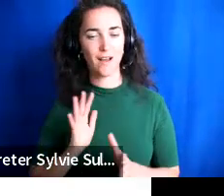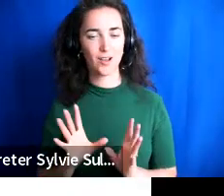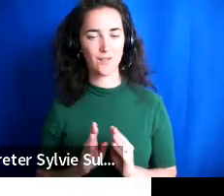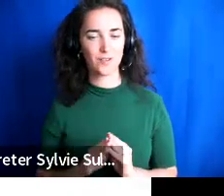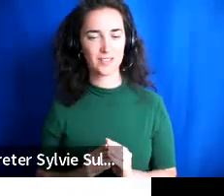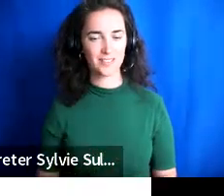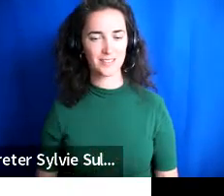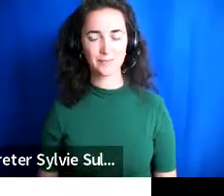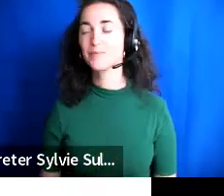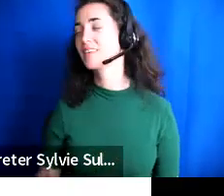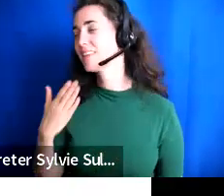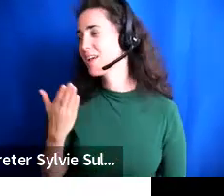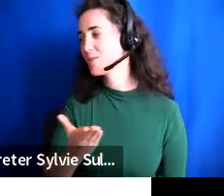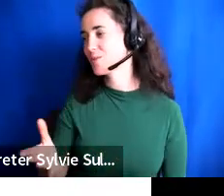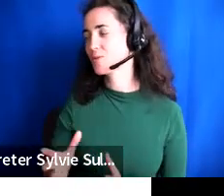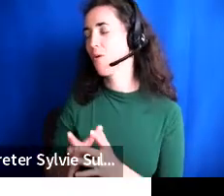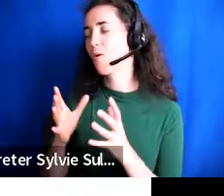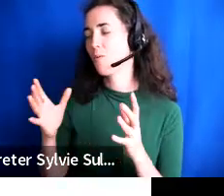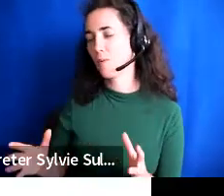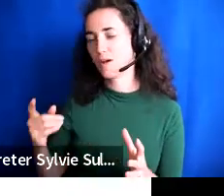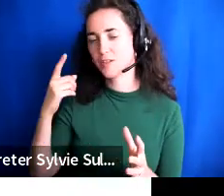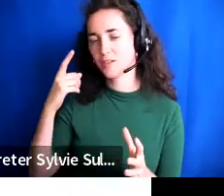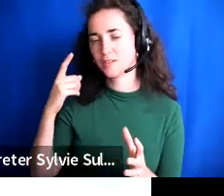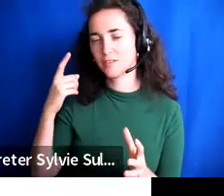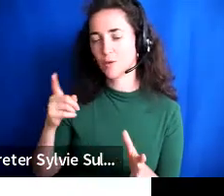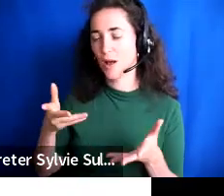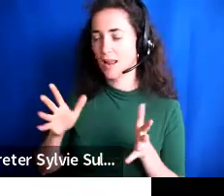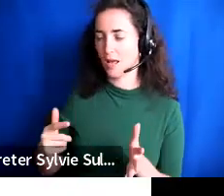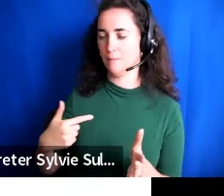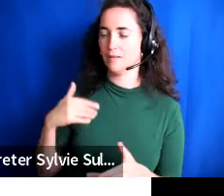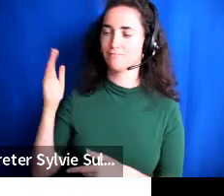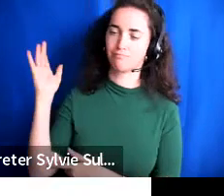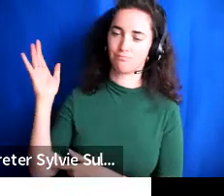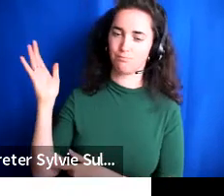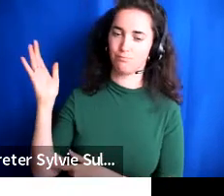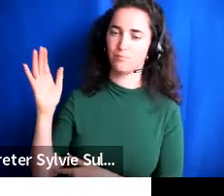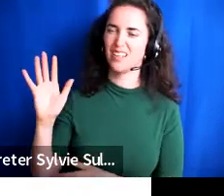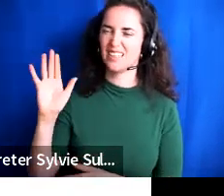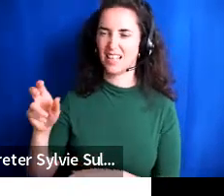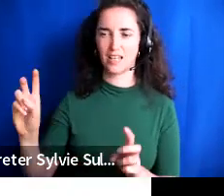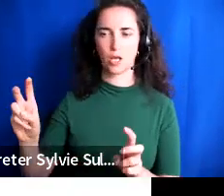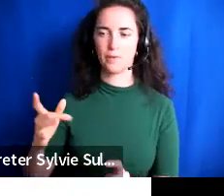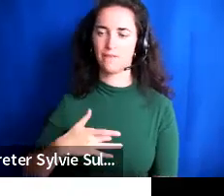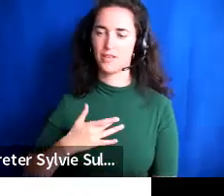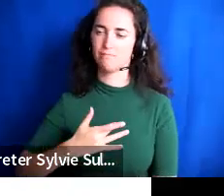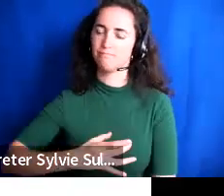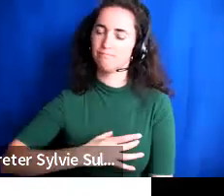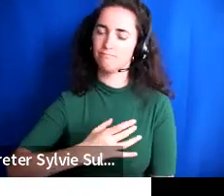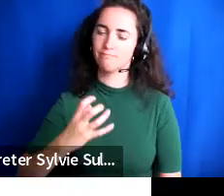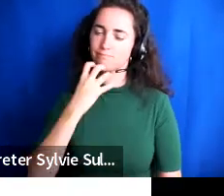Thank you so much for let me talk about the subject. This is so close to my home, so sometimes I become way too passionate.